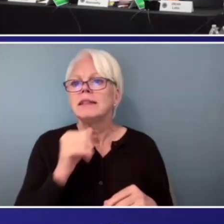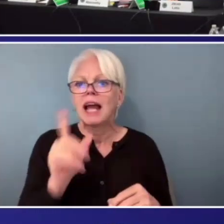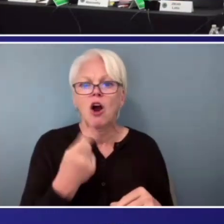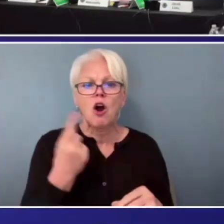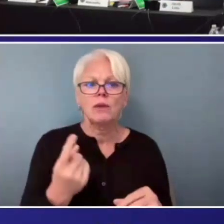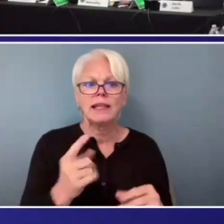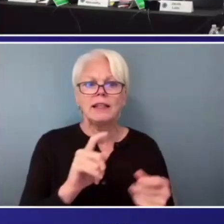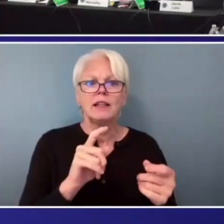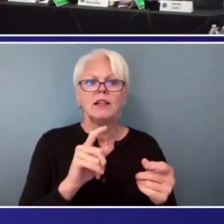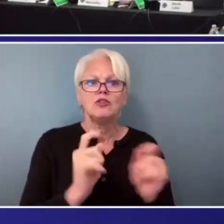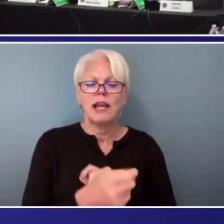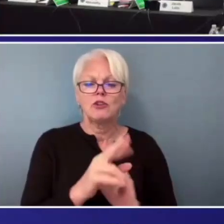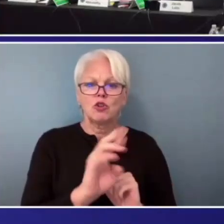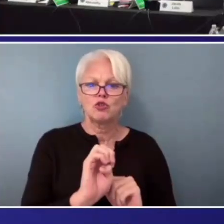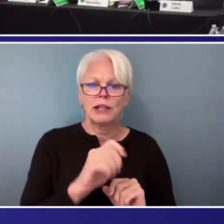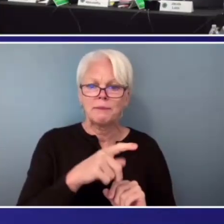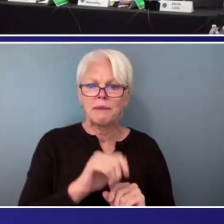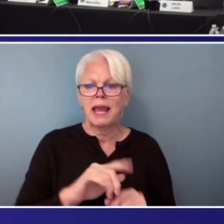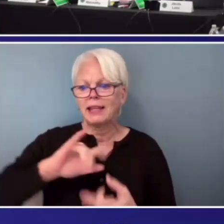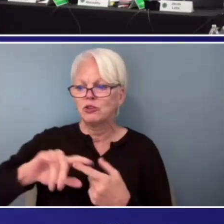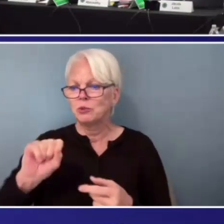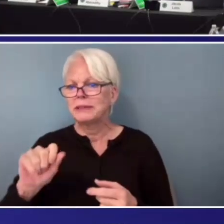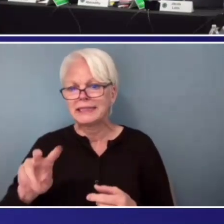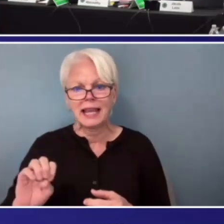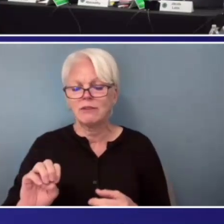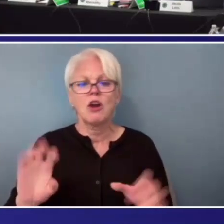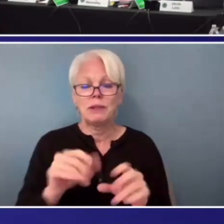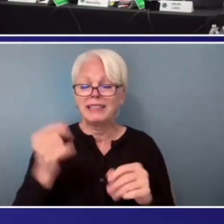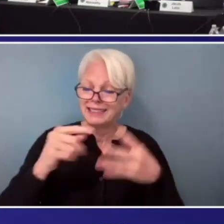SAVE. We did a number of activities. Everything related to that rule is